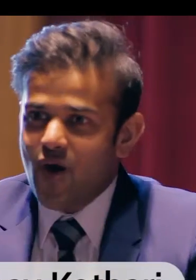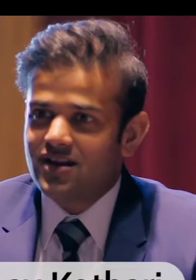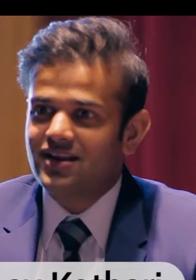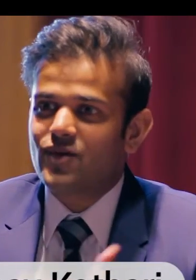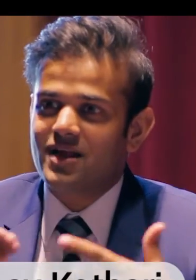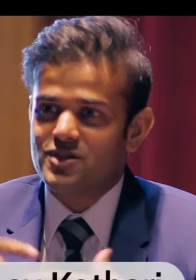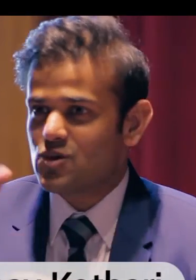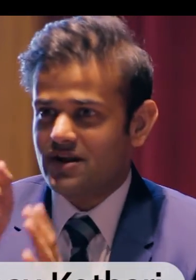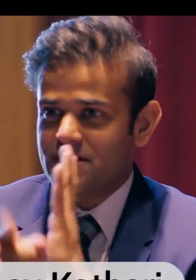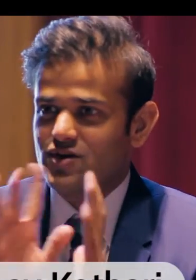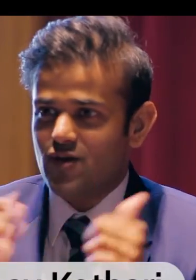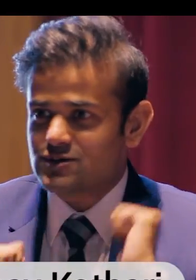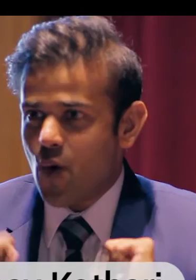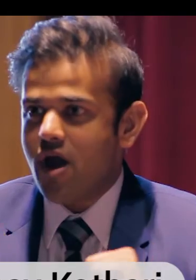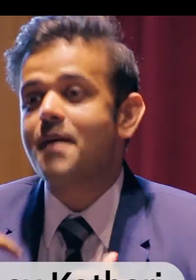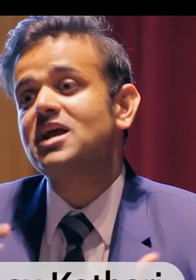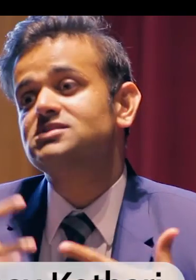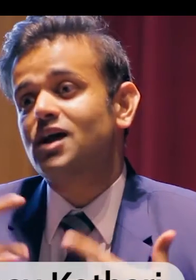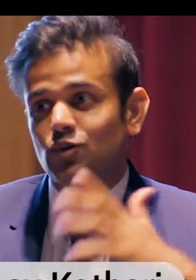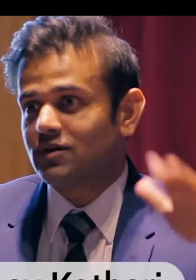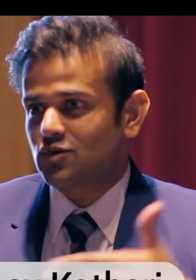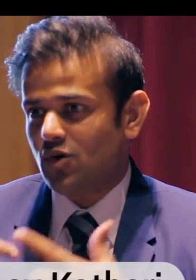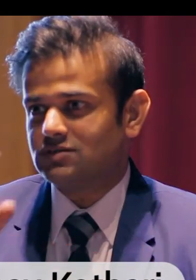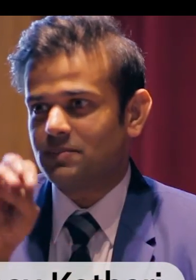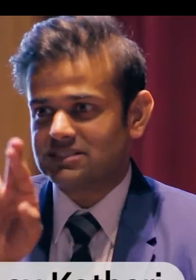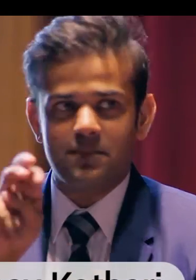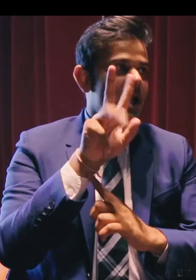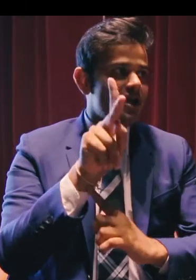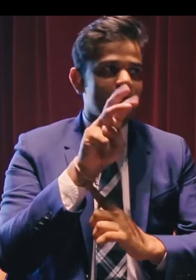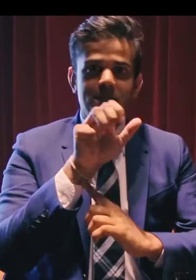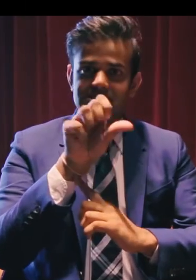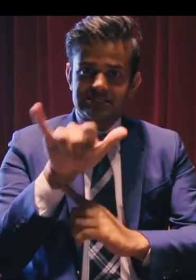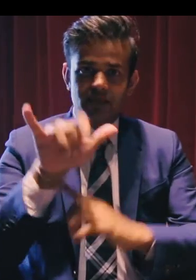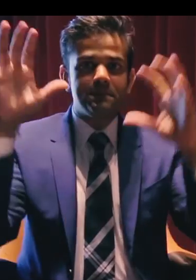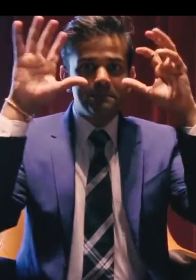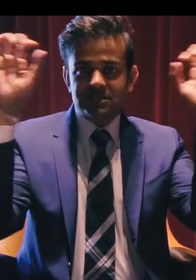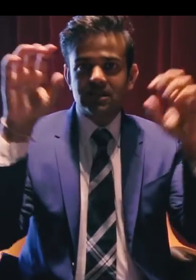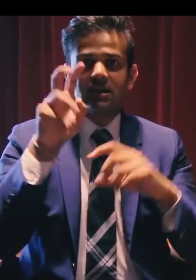Good morning, and welcome to The 20-Minute Talk Show. I'm excited to introduce Mr. Mark Massey,